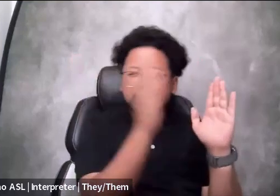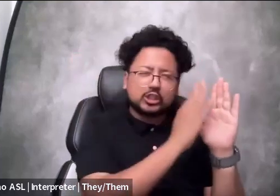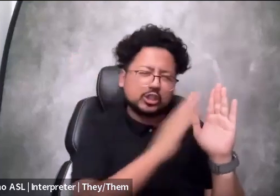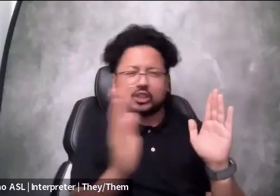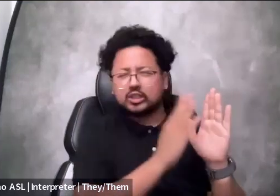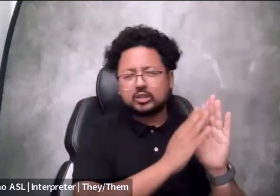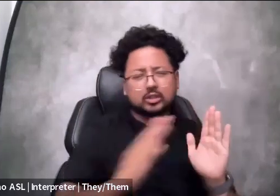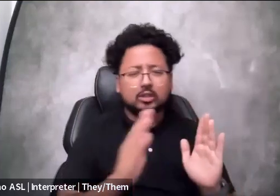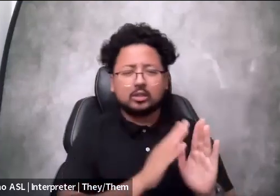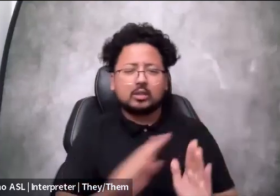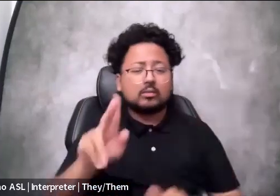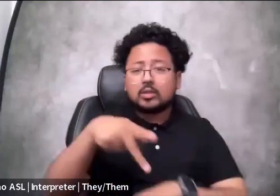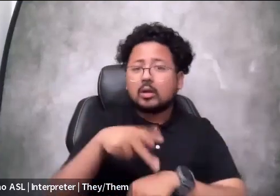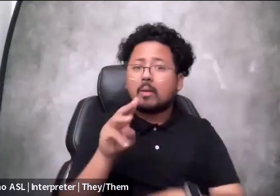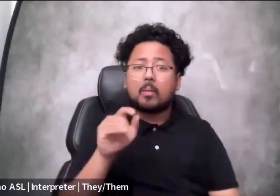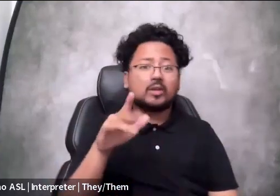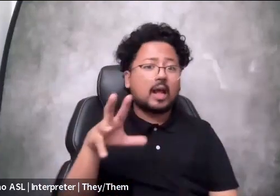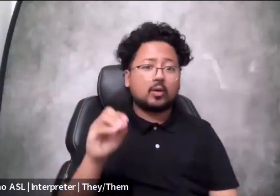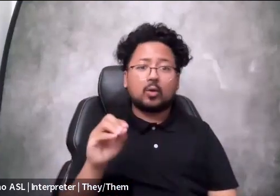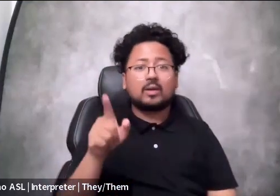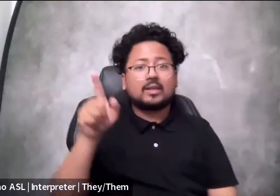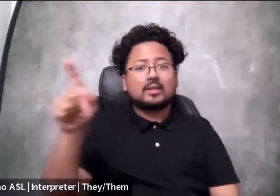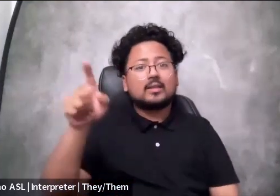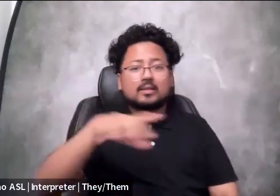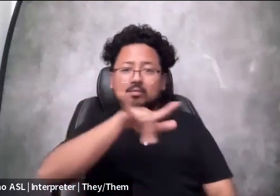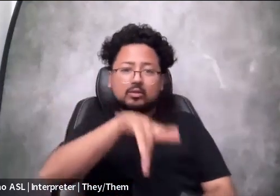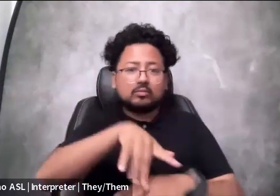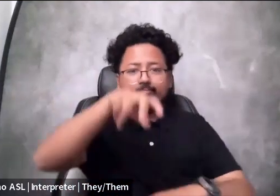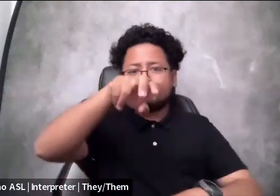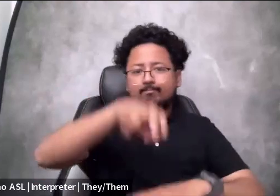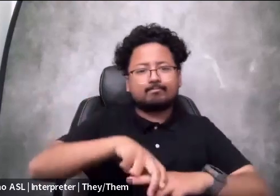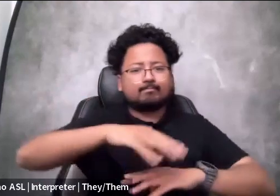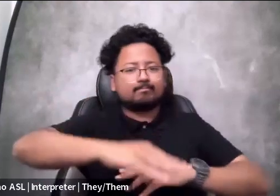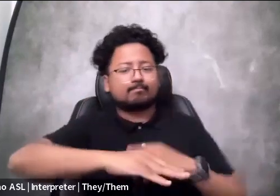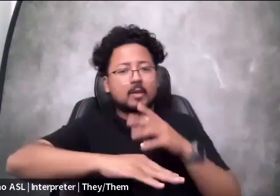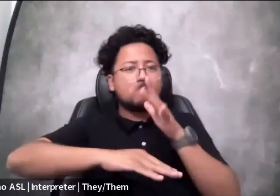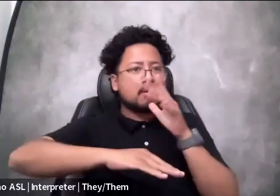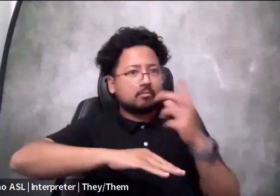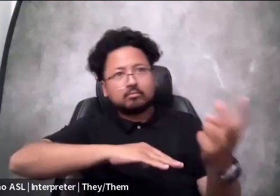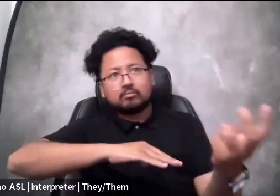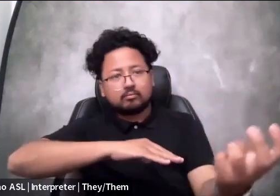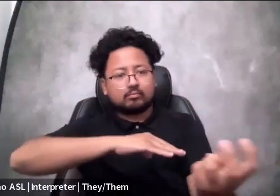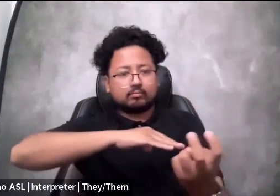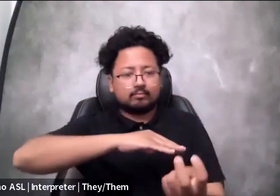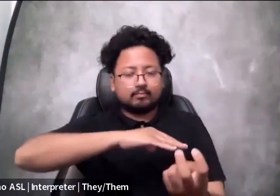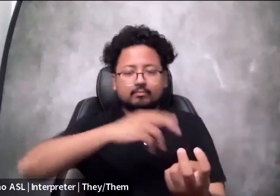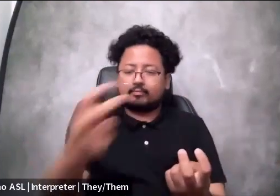Principal Maldonado sat in a large desk in the center of the room and invited mom and George to sit across from her in two brown cushion chairs.